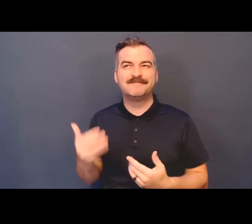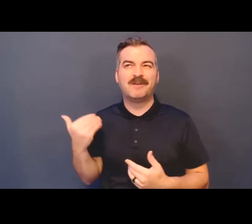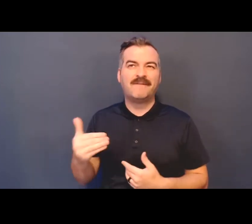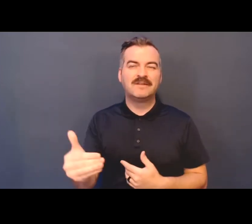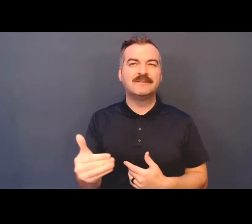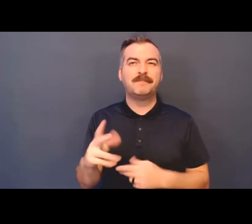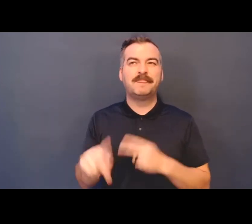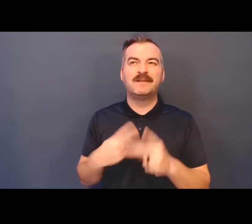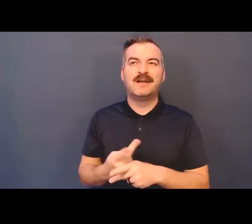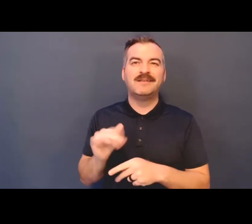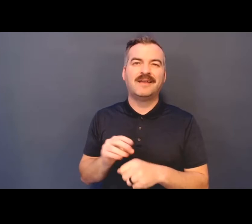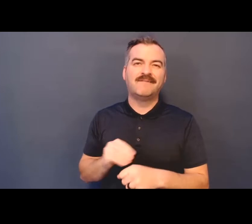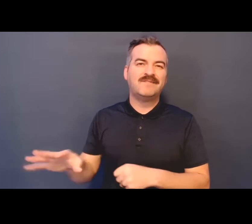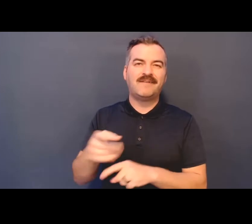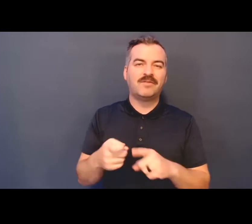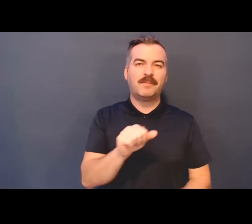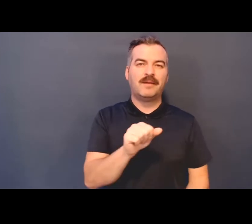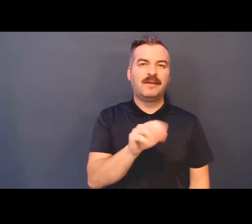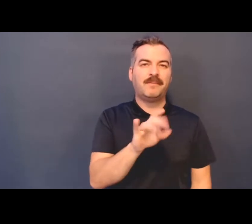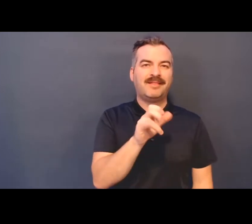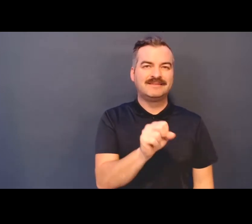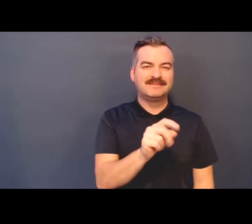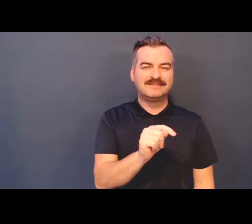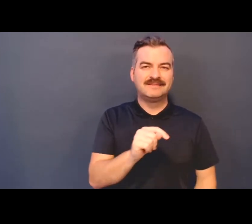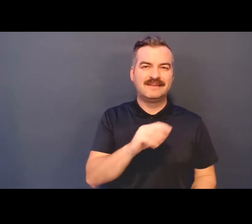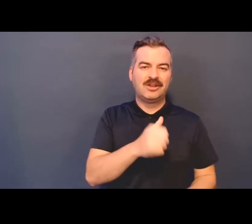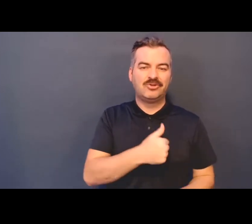most affected by ablest attitudes. 15:13:50 The conflation of the myriad forms